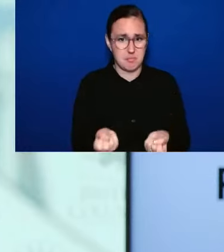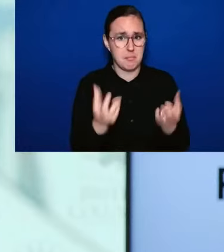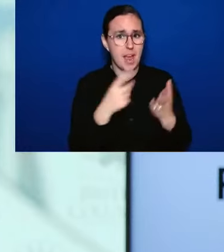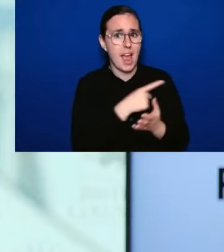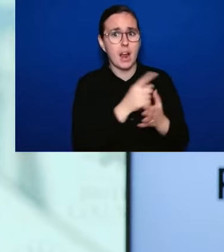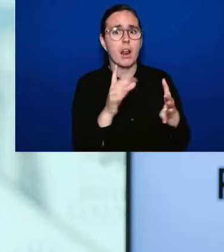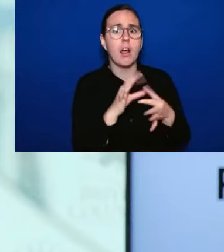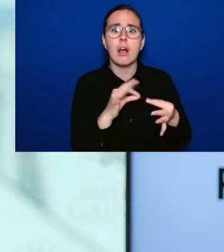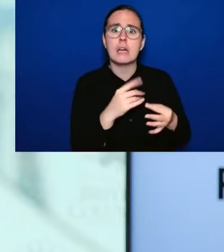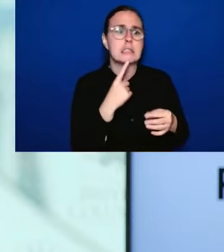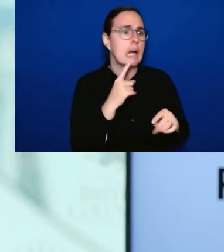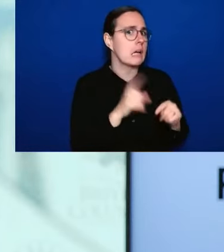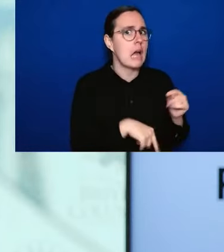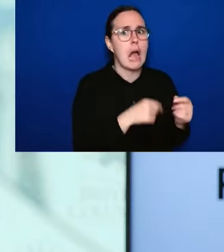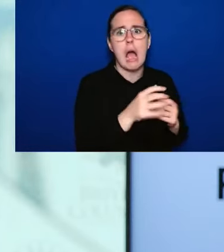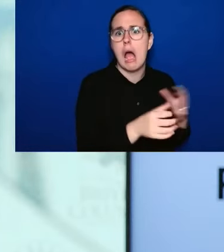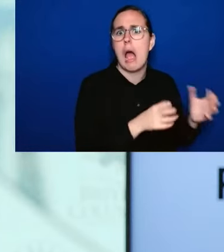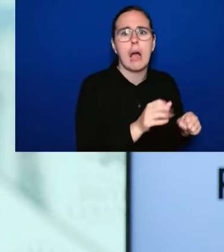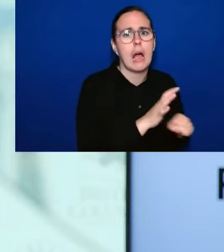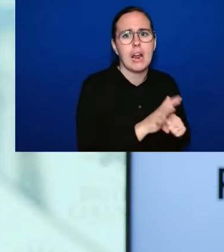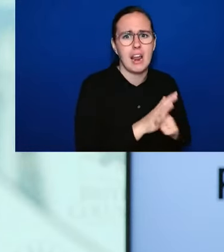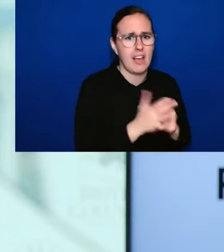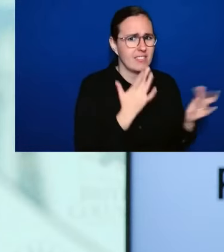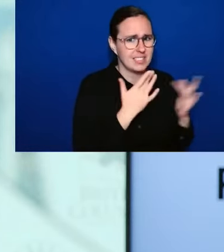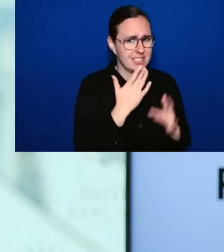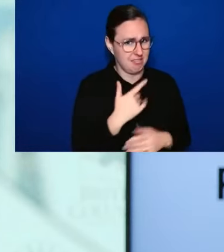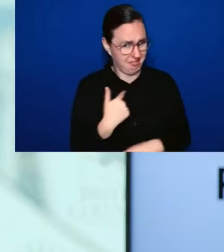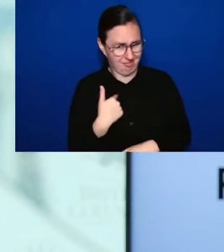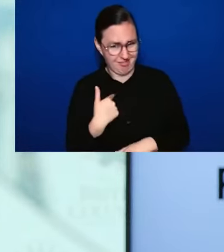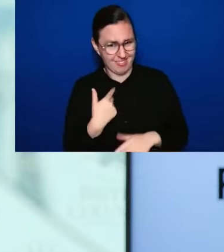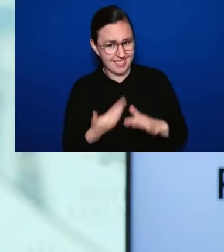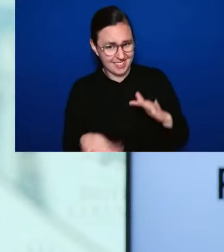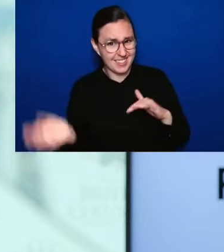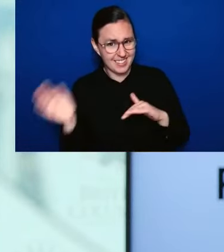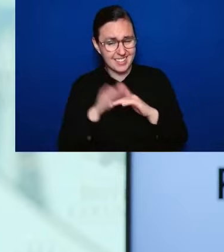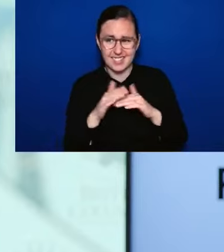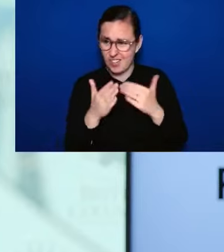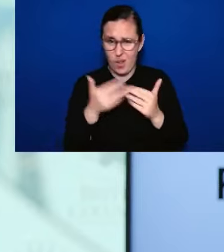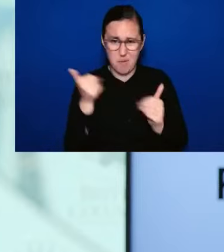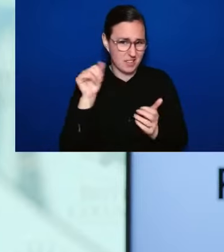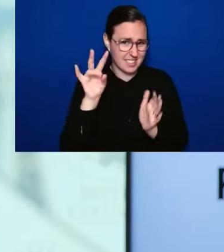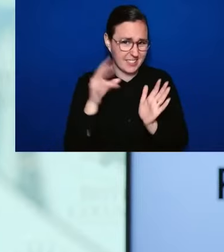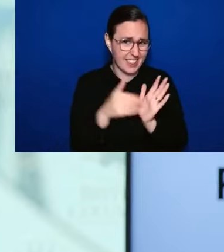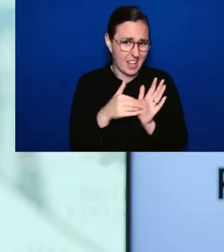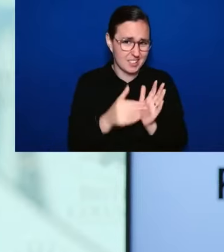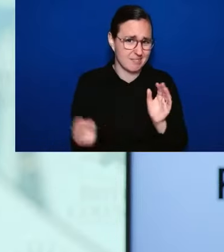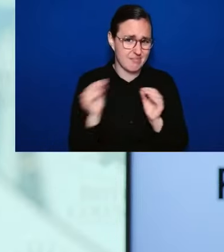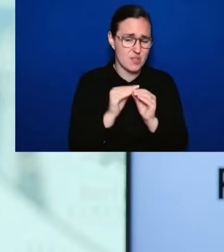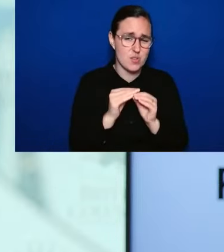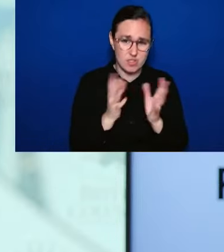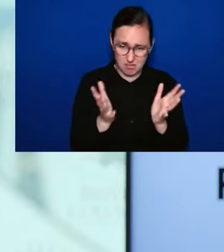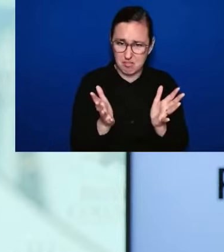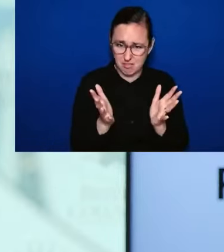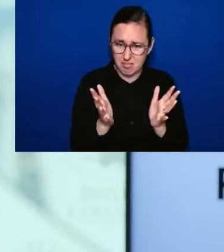we did that by specific action- to do that and it's significantly important we want to leverage those workers and